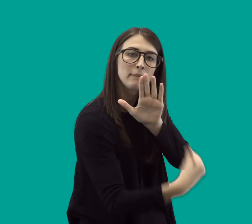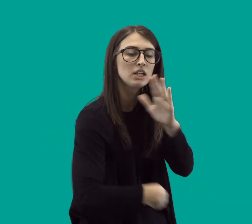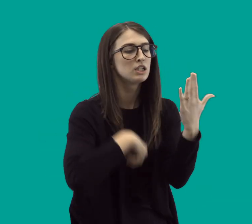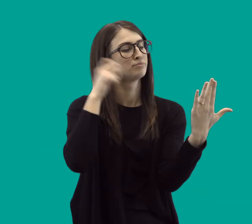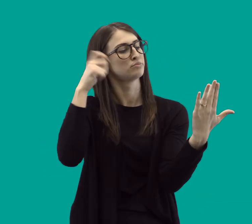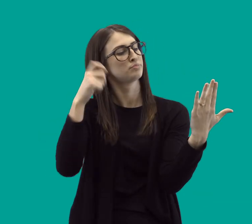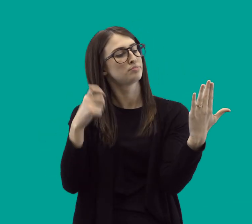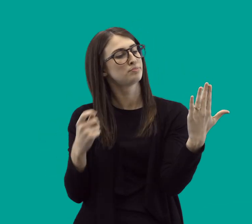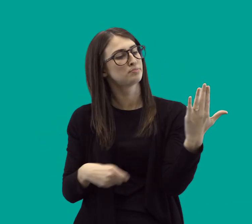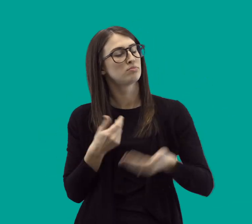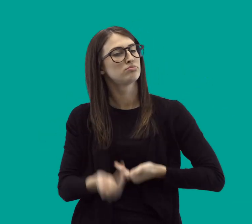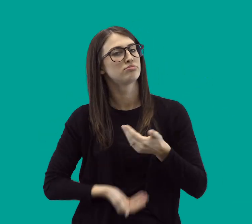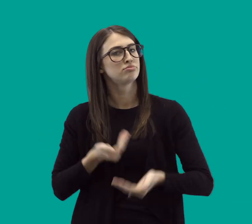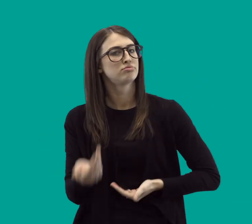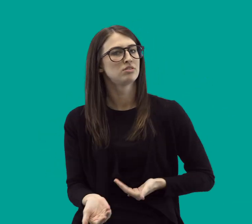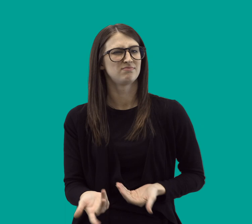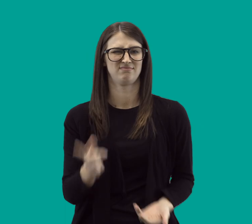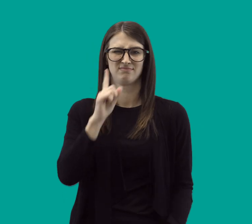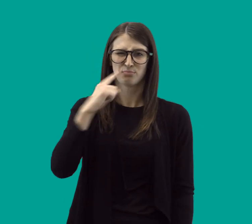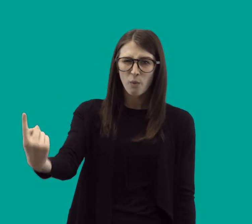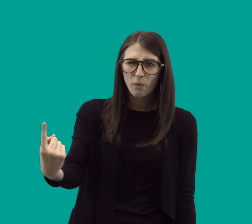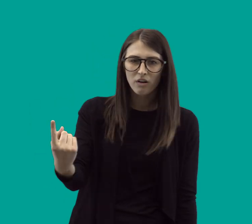the students copy and just go through steps mindlessly.